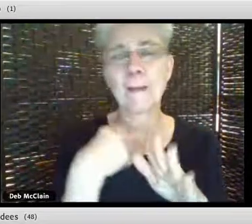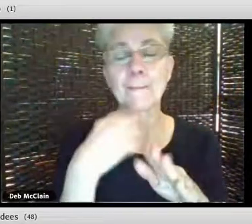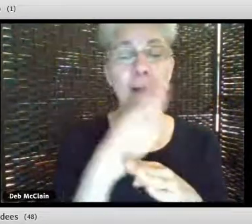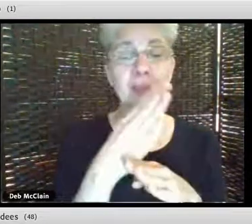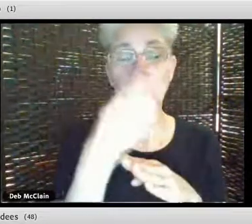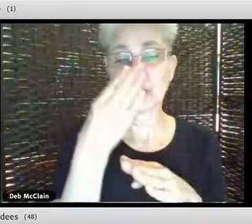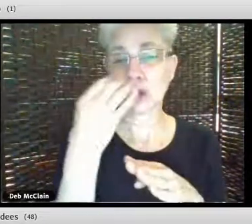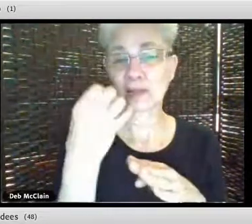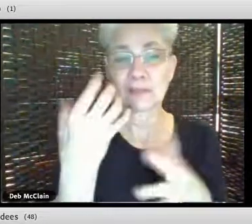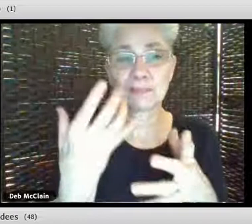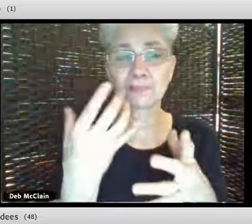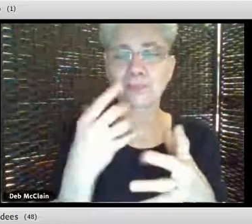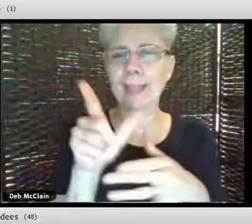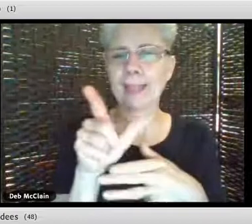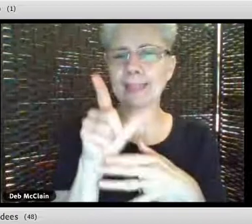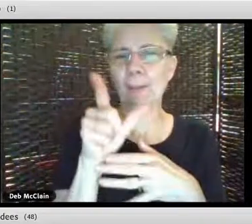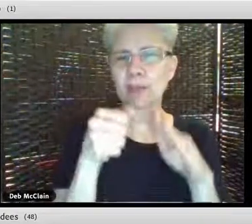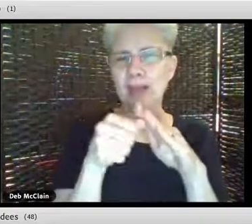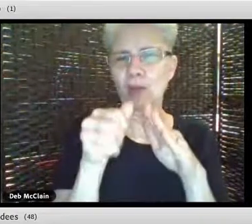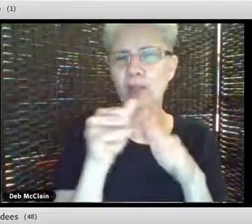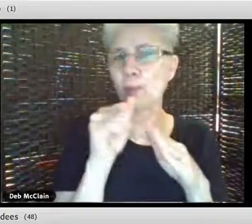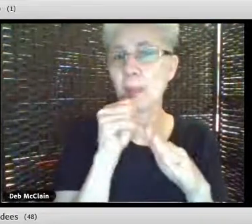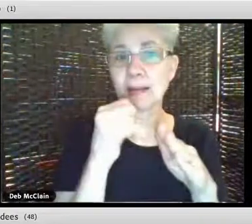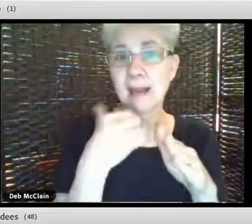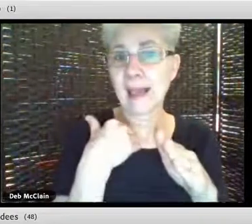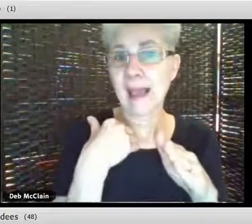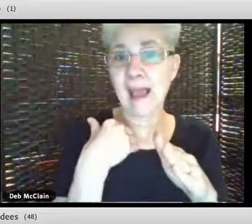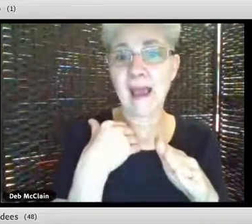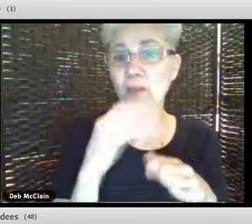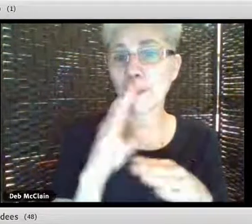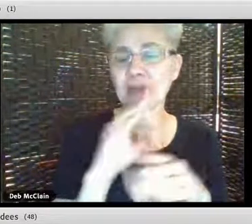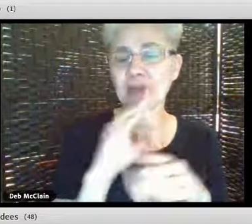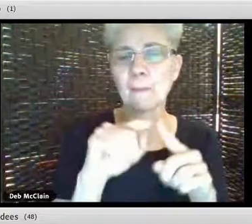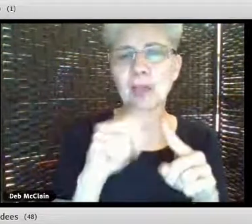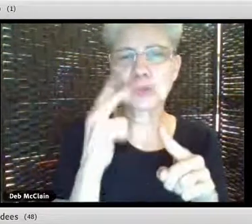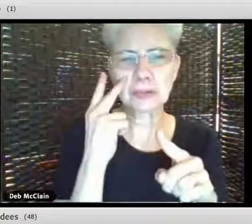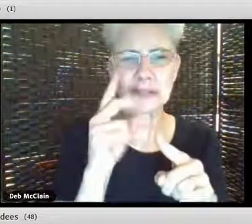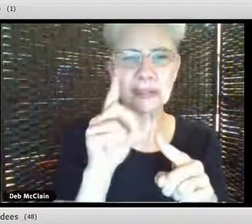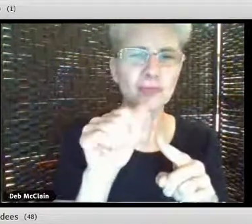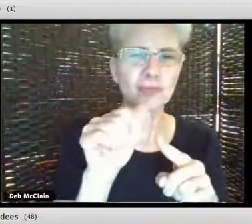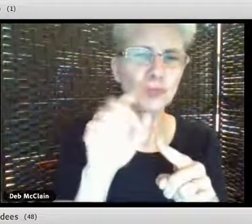Like, for instance, I have My Business because the library is under there, but you may not have My Business,